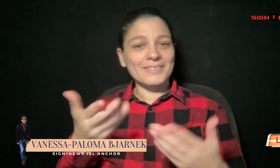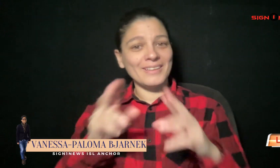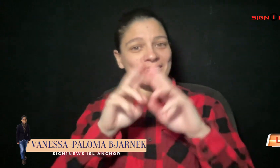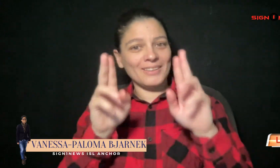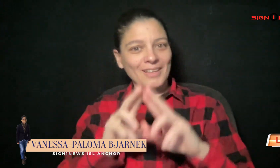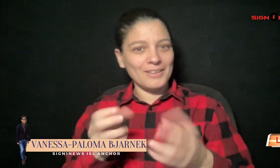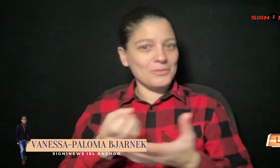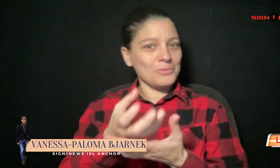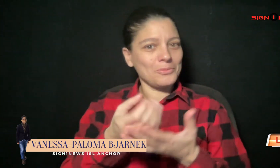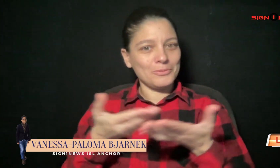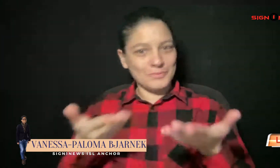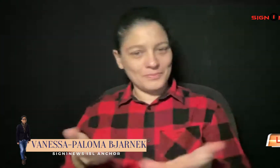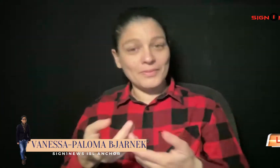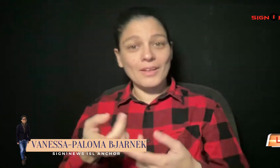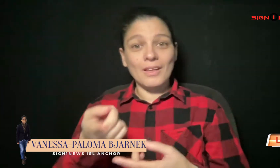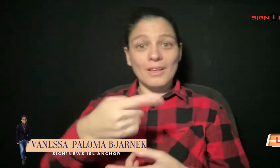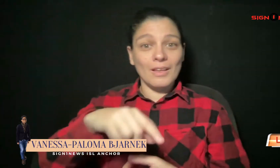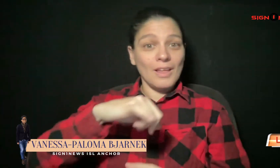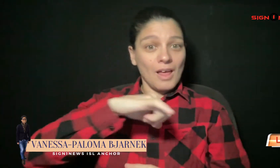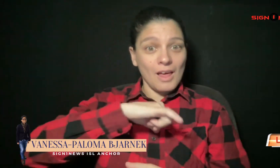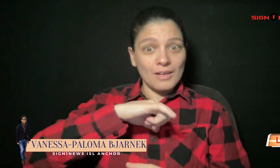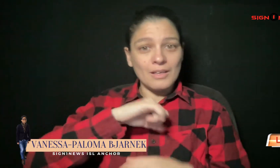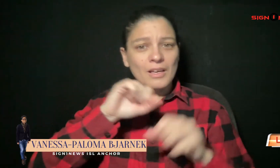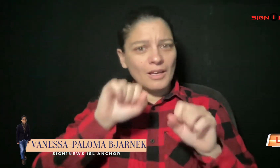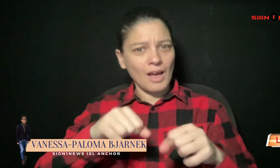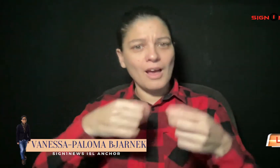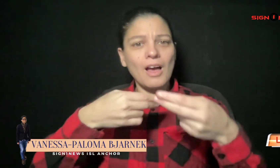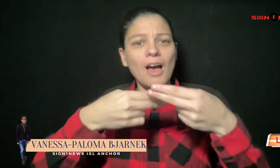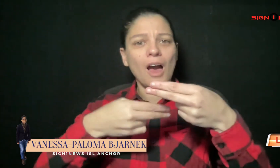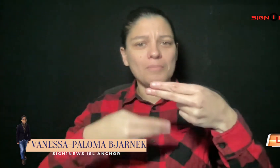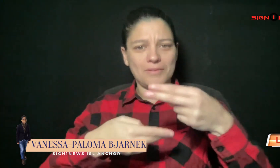top trending international news stories making headlines today if you post an interesting